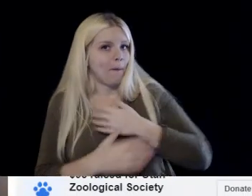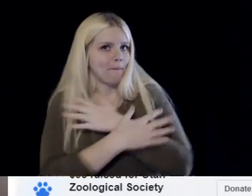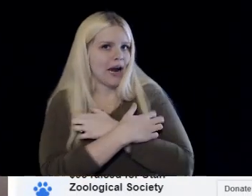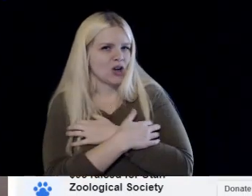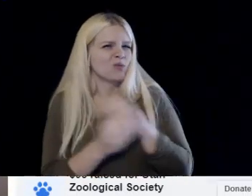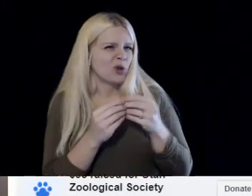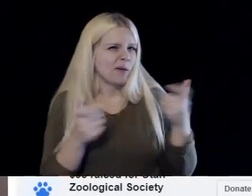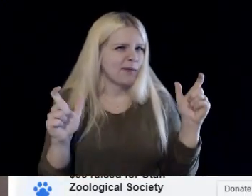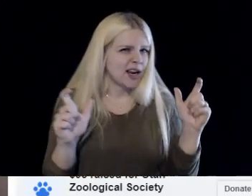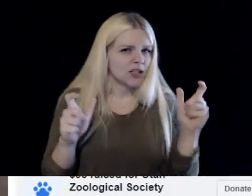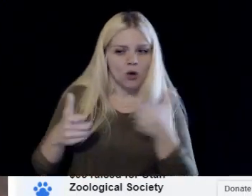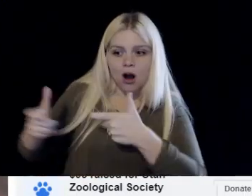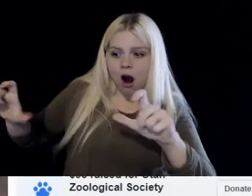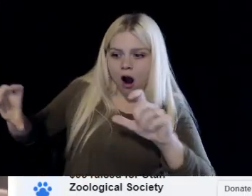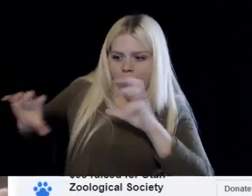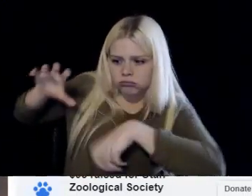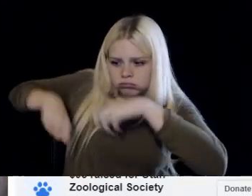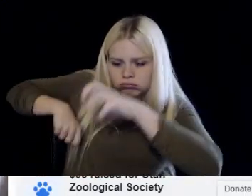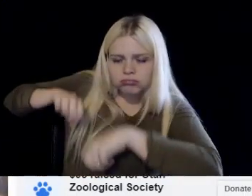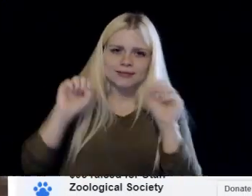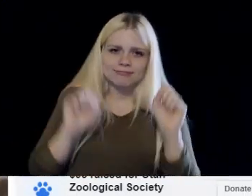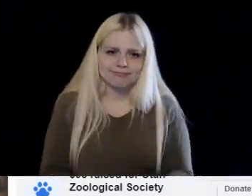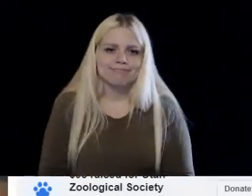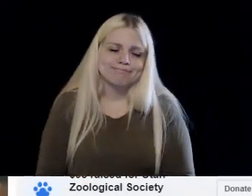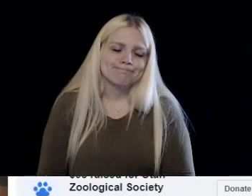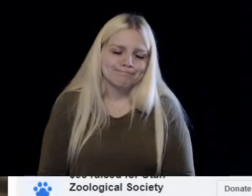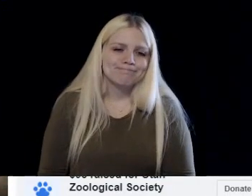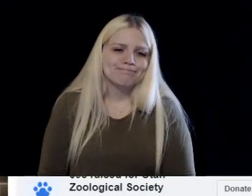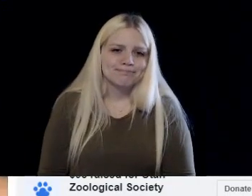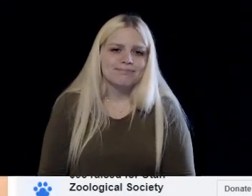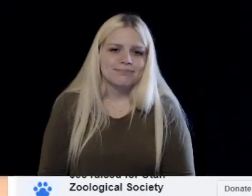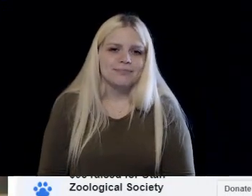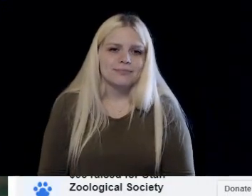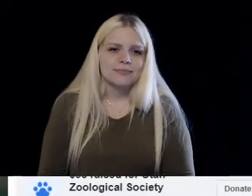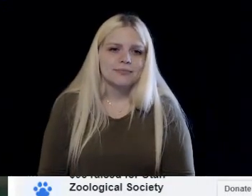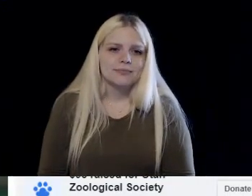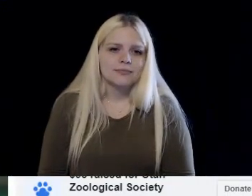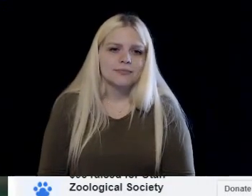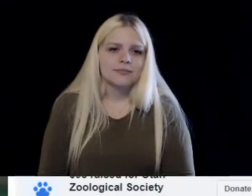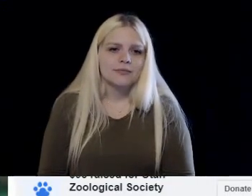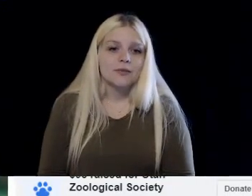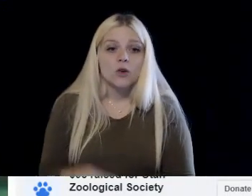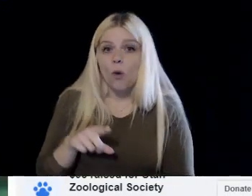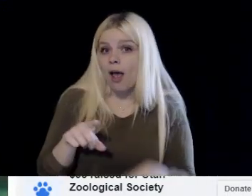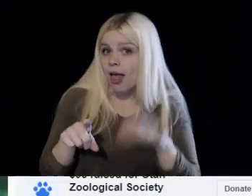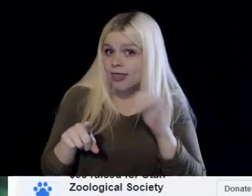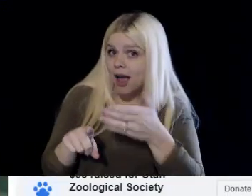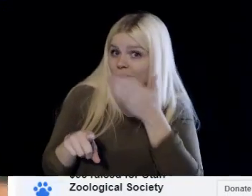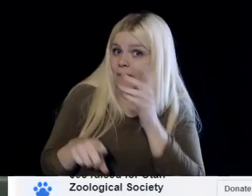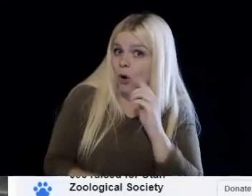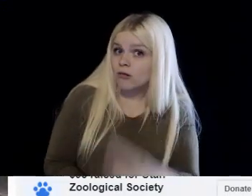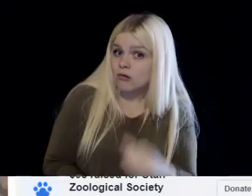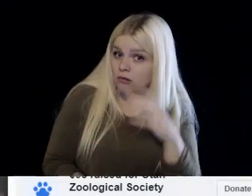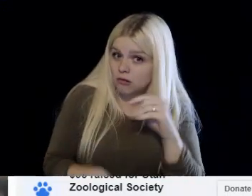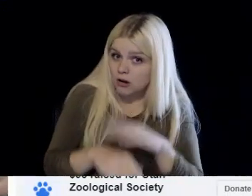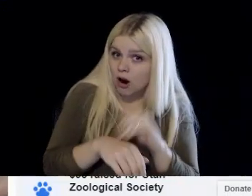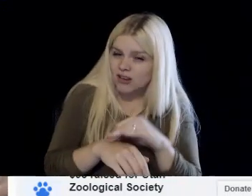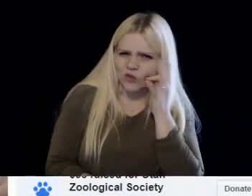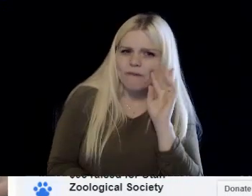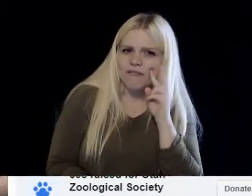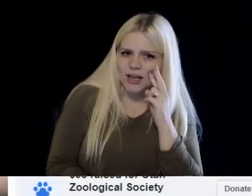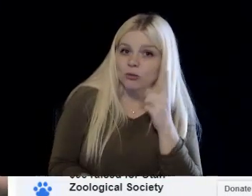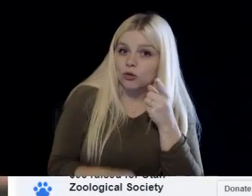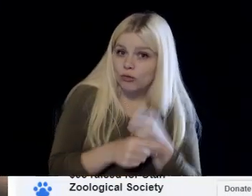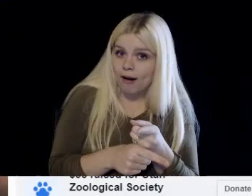Erica: Okay! so this would be a good treat for dogs. And frozen, right there in the Kool-aid.